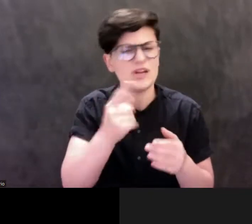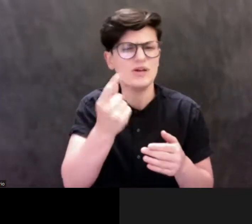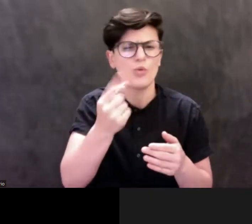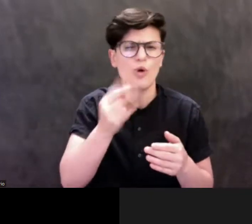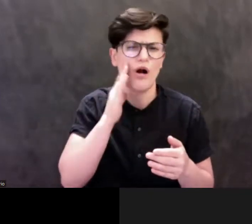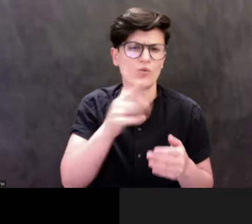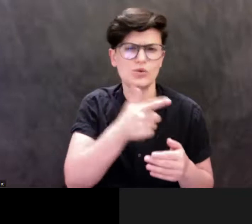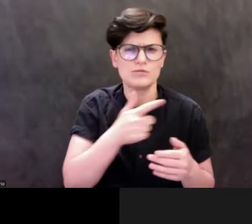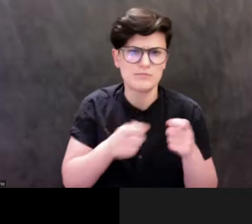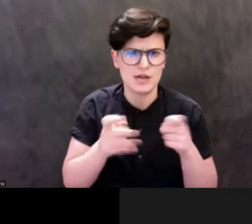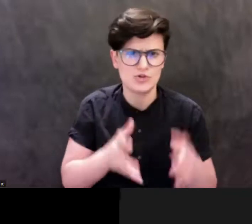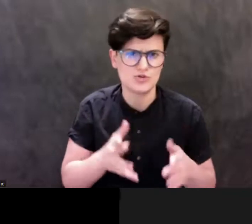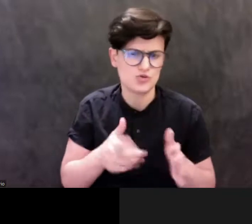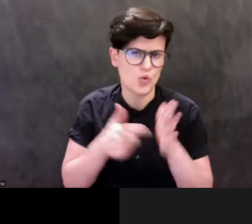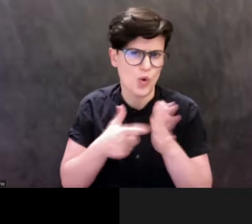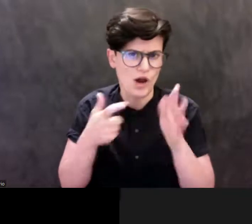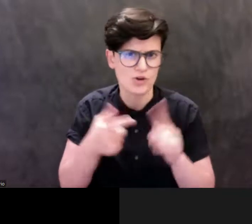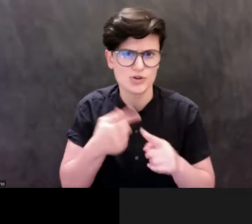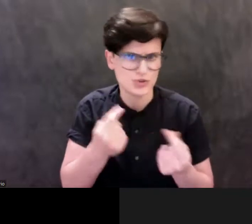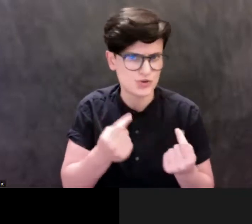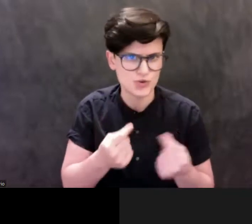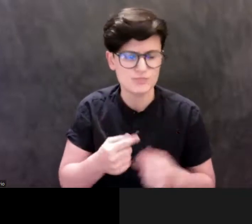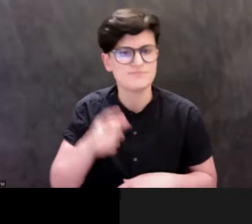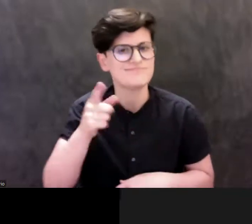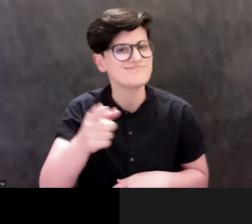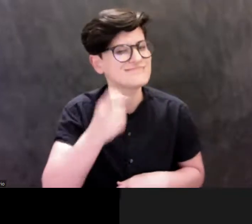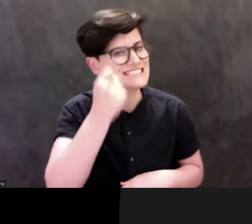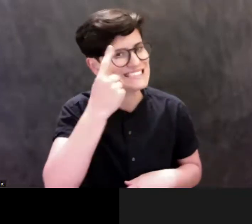________________________________________ The tough thing with any of those are that